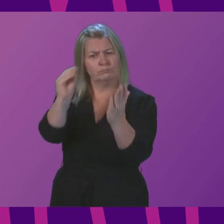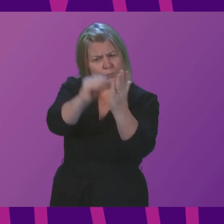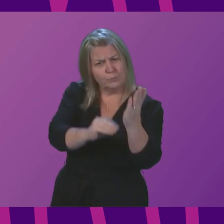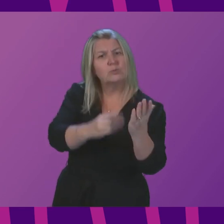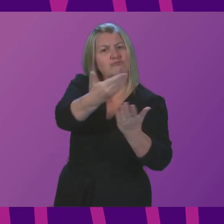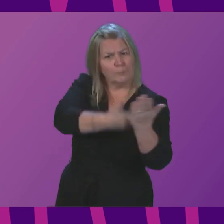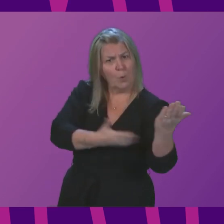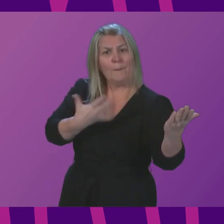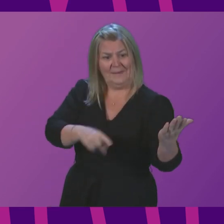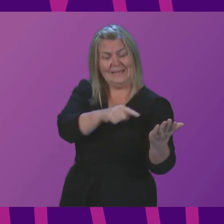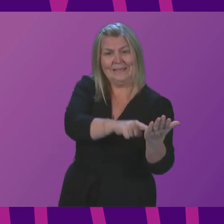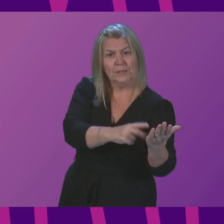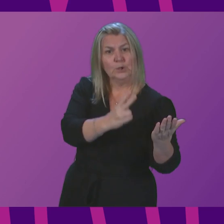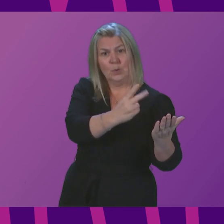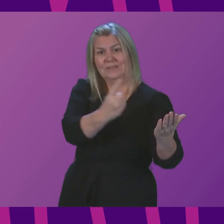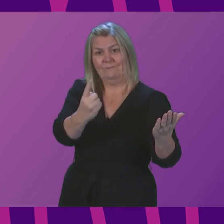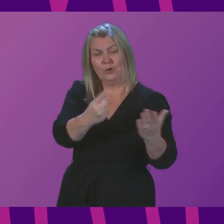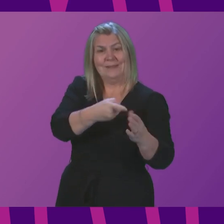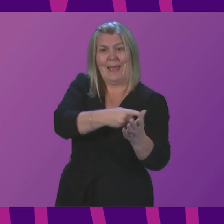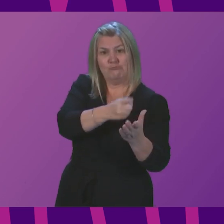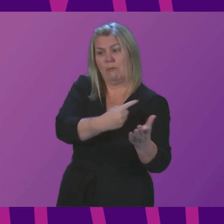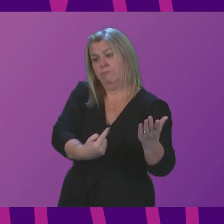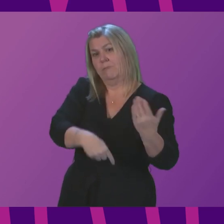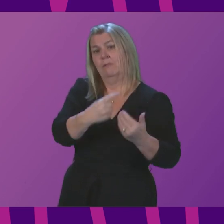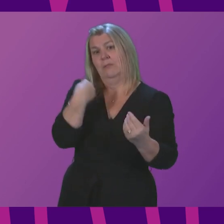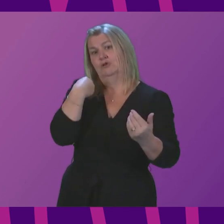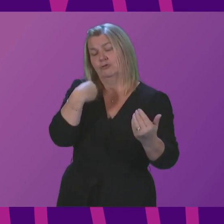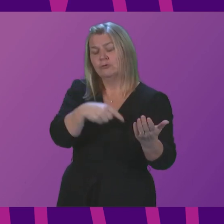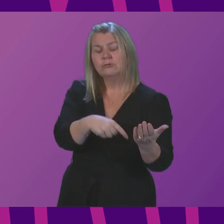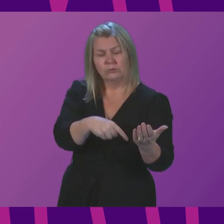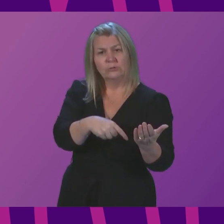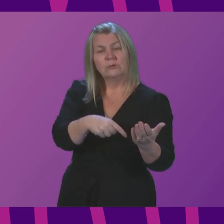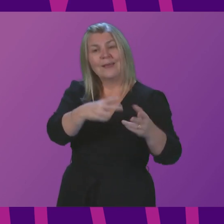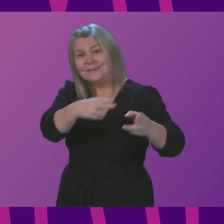report that was published on 21 April. Of course, deaths in care homes, in common with